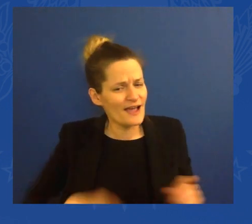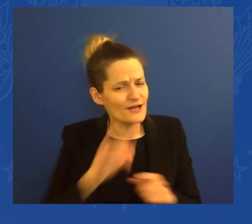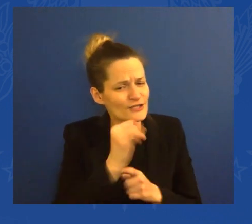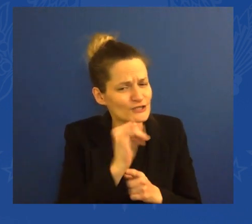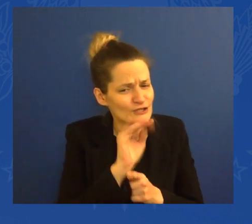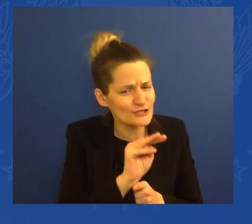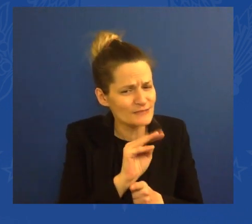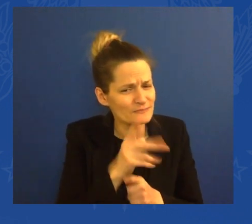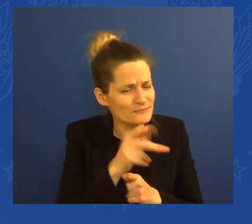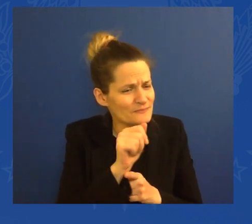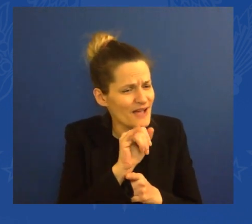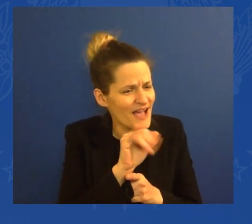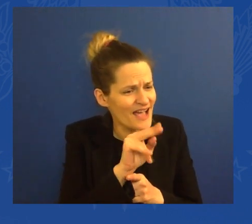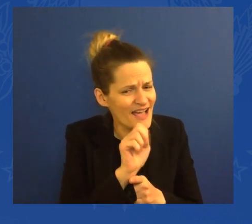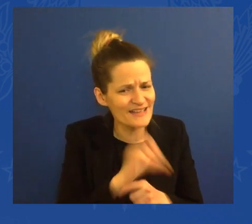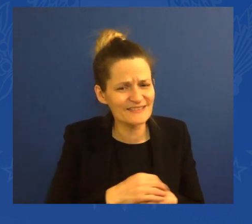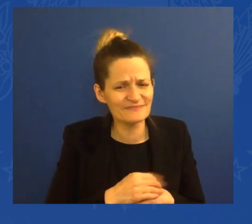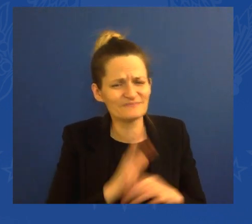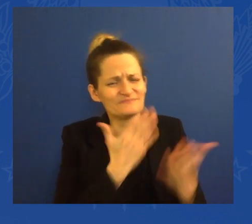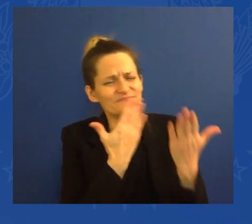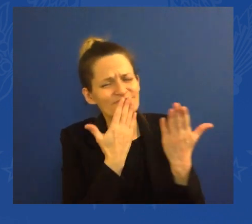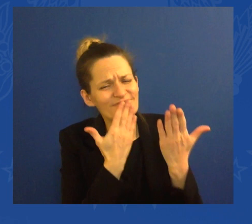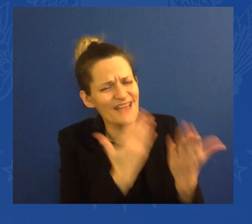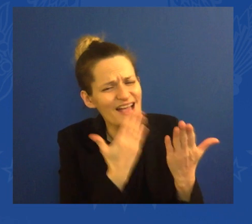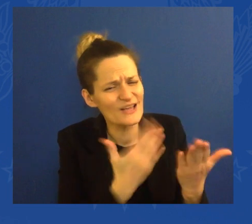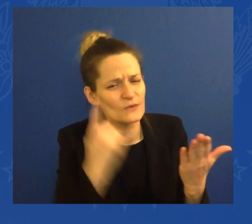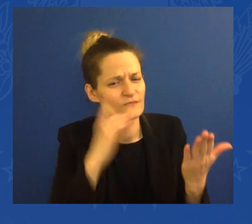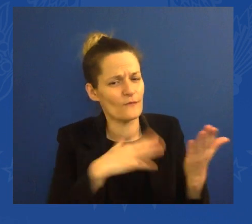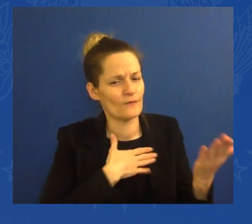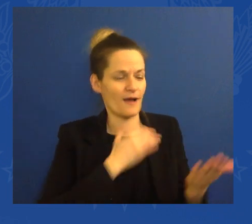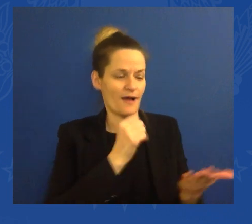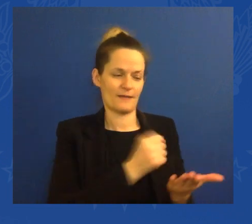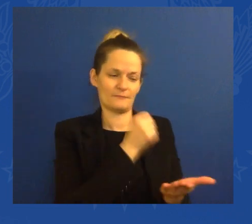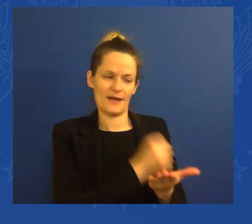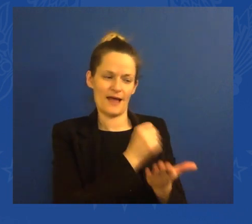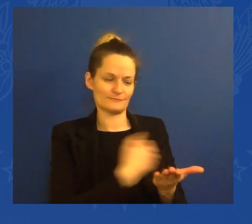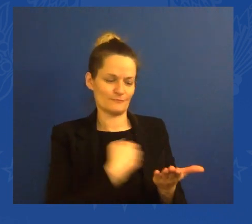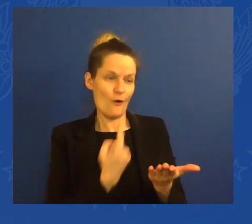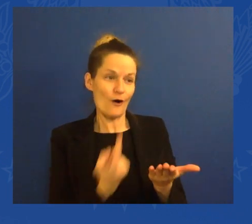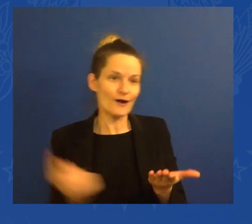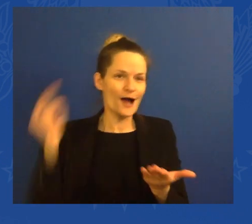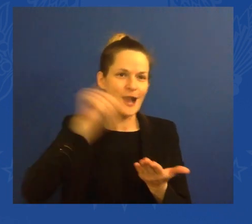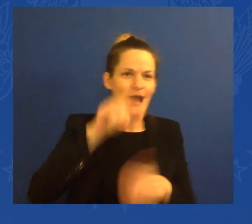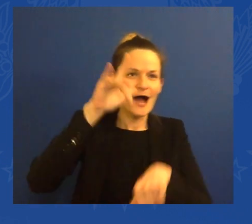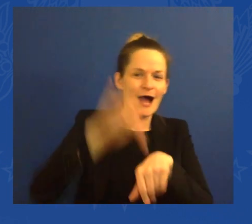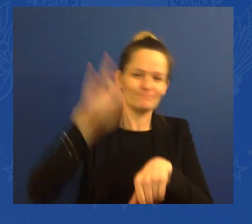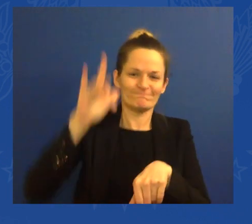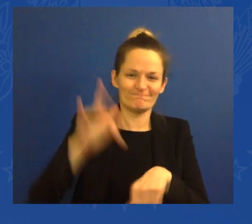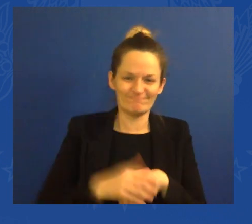And, Emily, from Duluth -- the Mayor of Duluth -- when we got off the plane, she had -- I don't think she had a coat on --